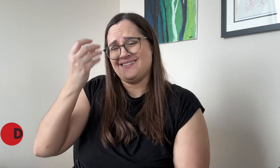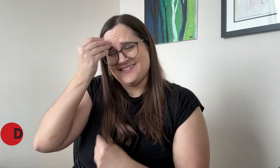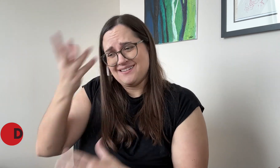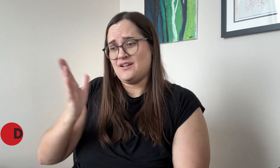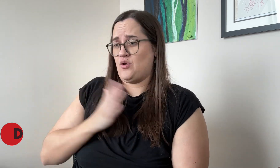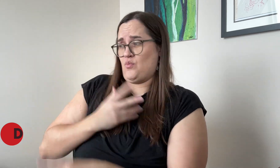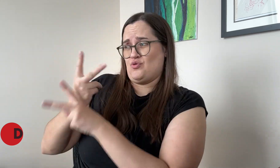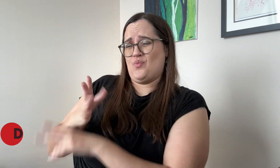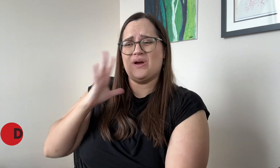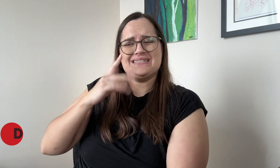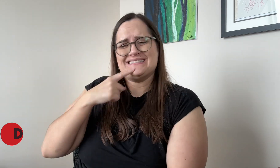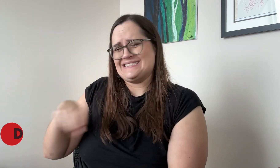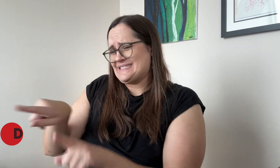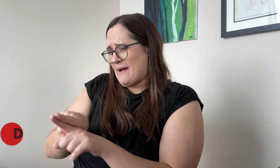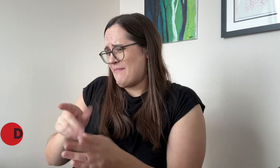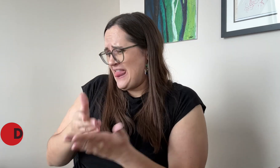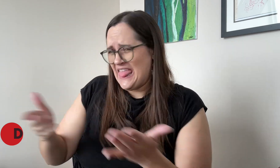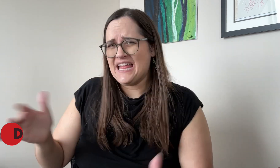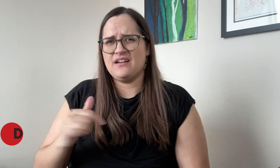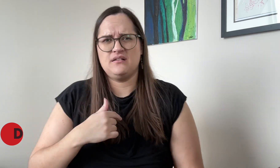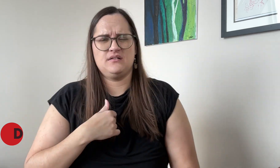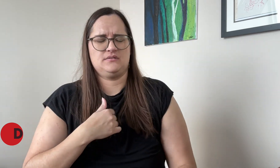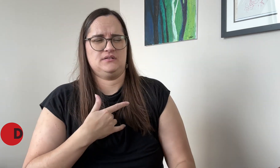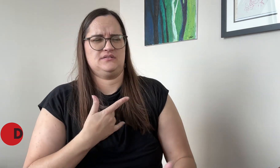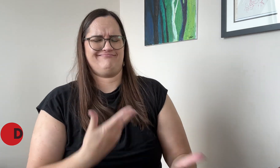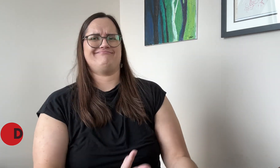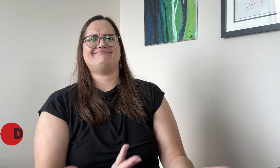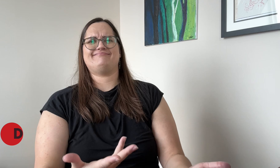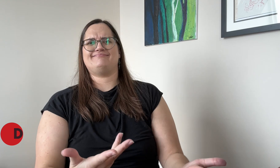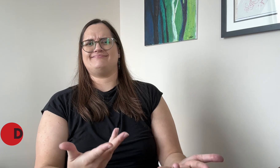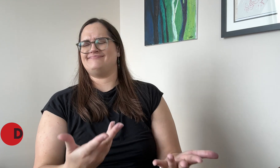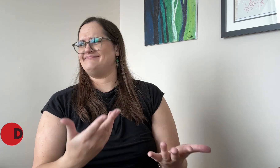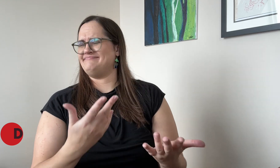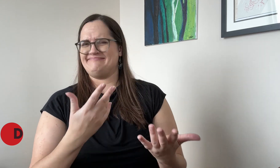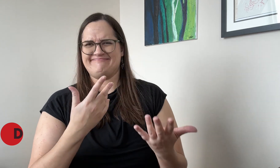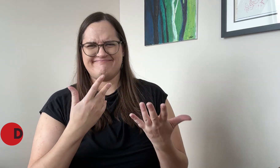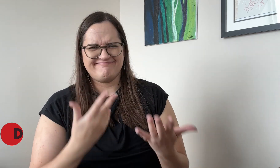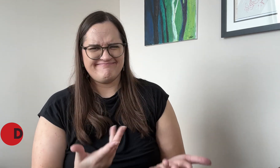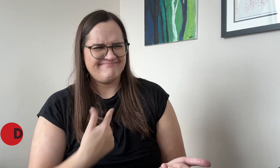He said sorry, it's our policy that you cannot and my supervisor would